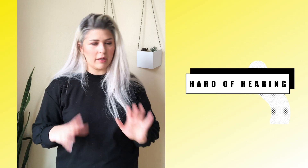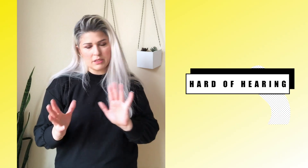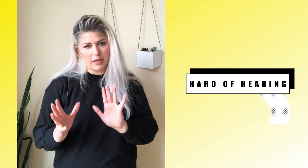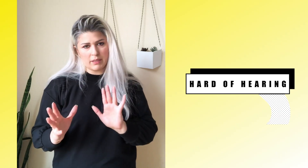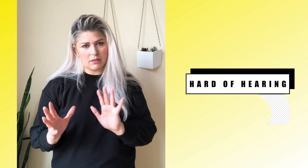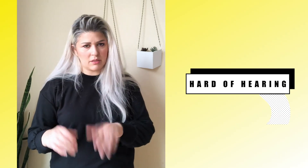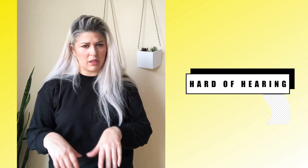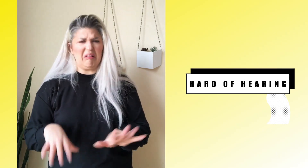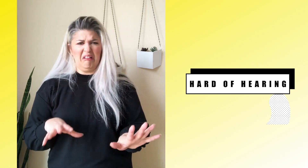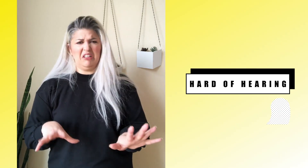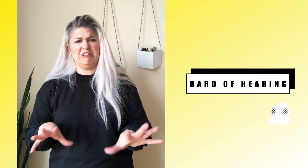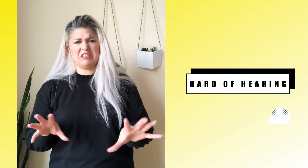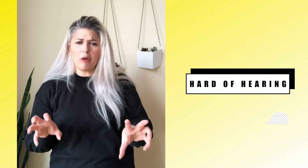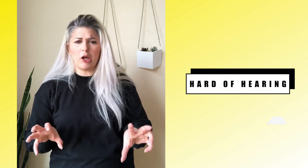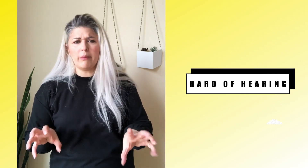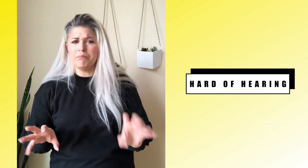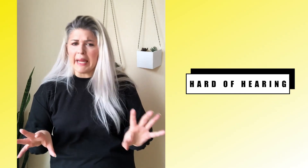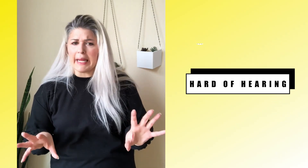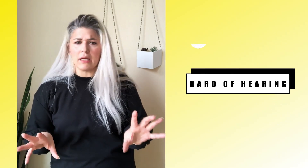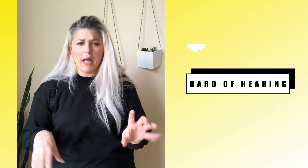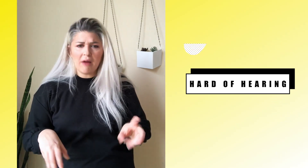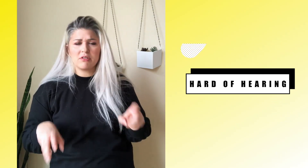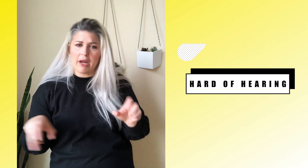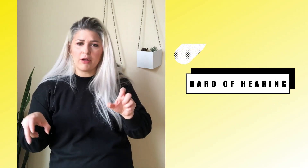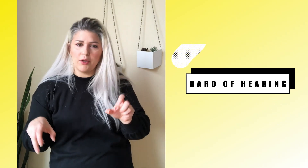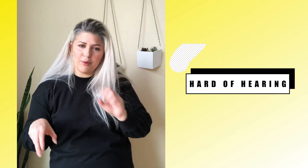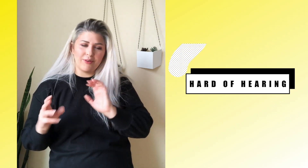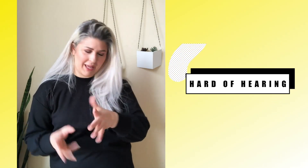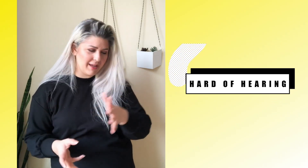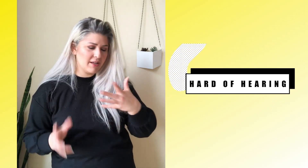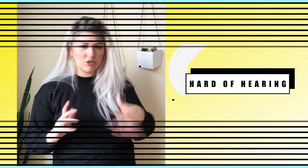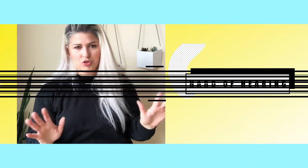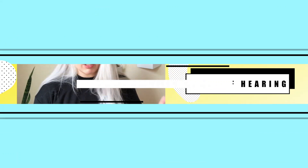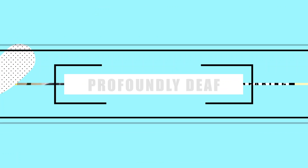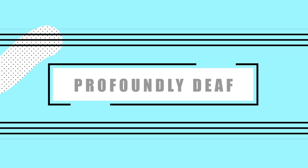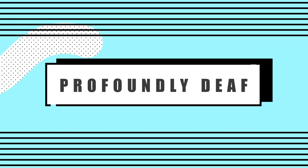And it's not a big deal. It's not like you're a terrible human being. How dare you. Okay, so don't stress about that.